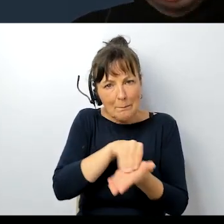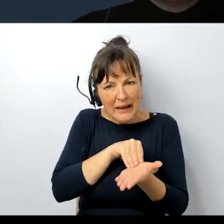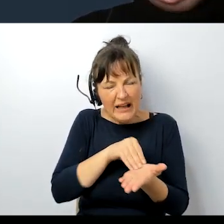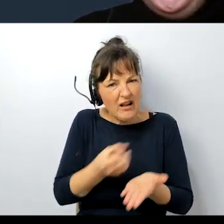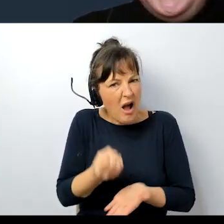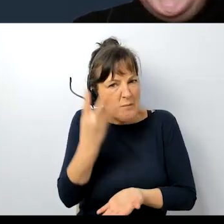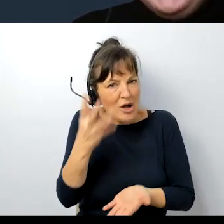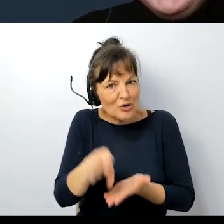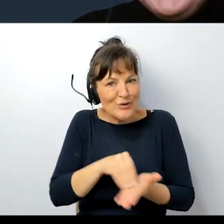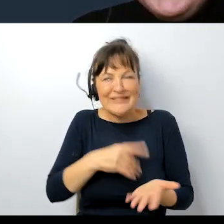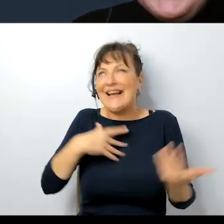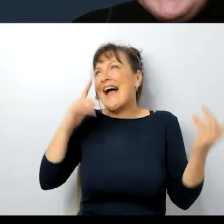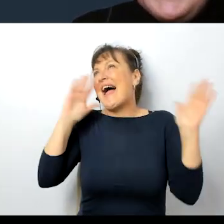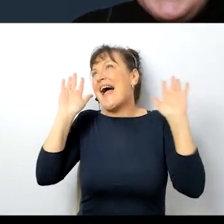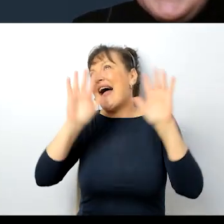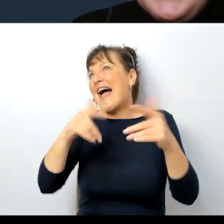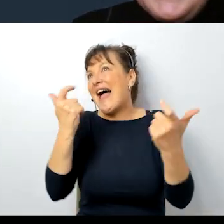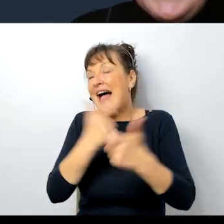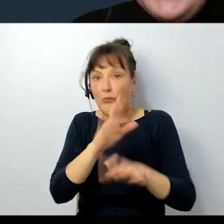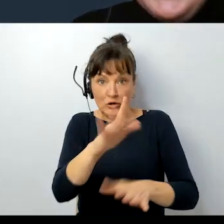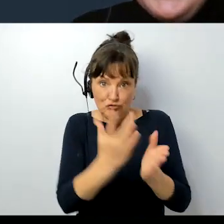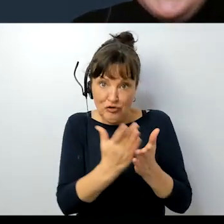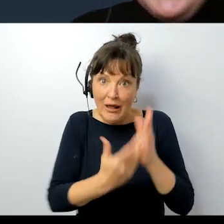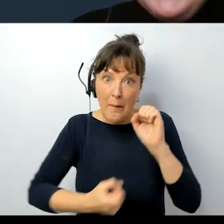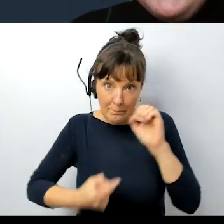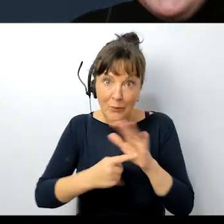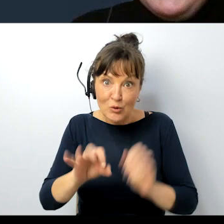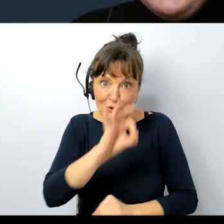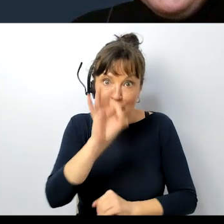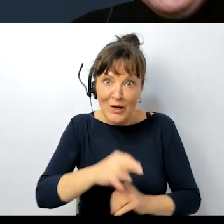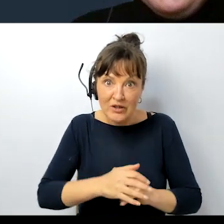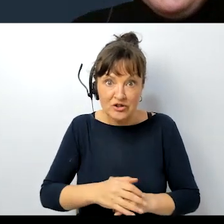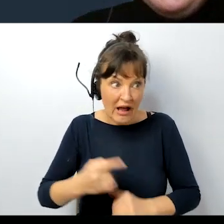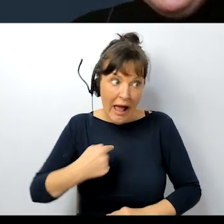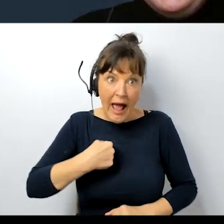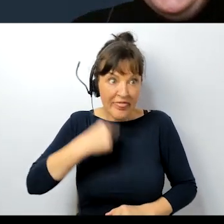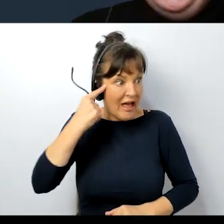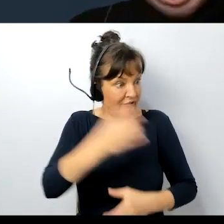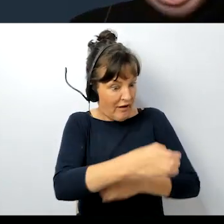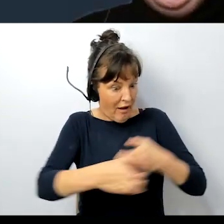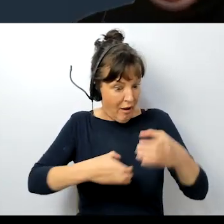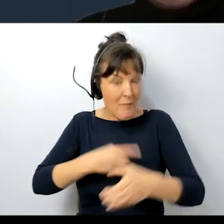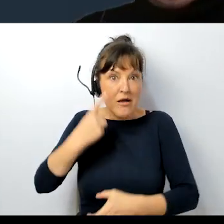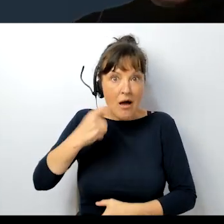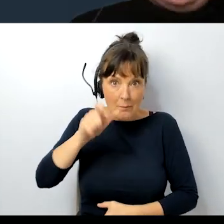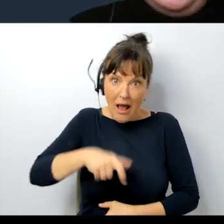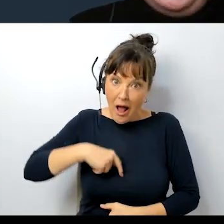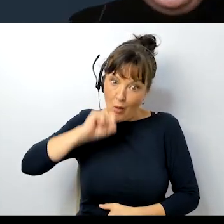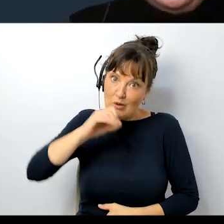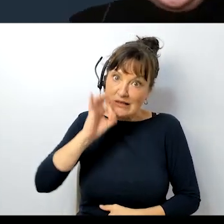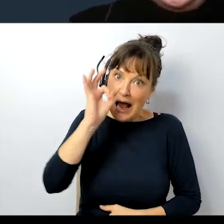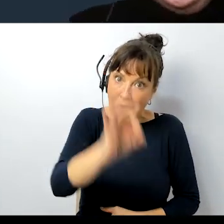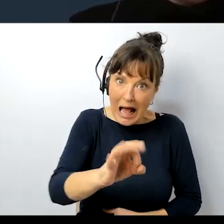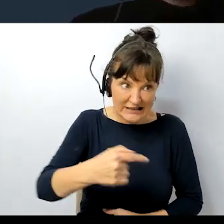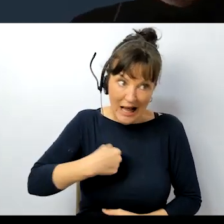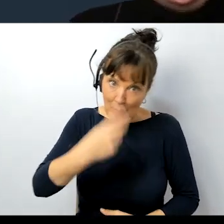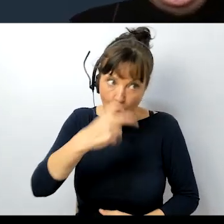and it's how much does a Modern Apprentice get paid? Well it's a very important question indeed,